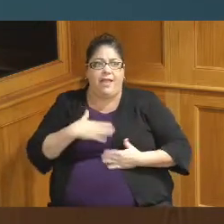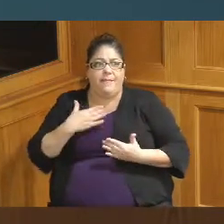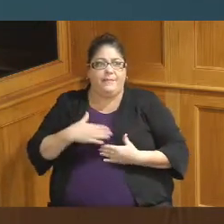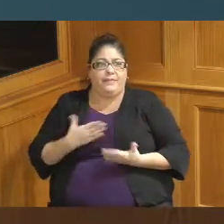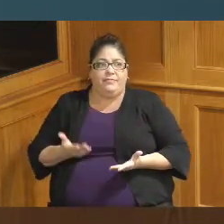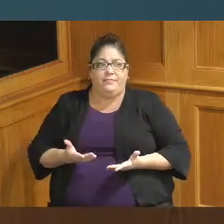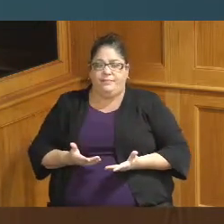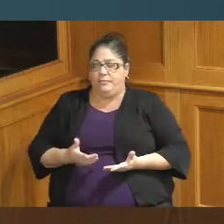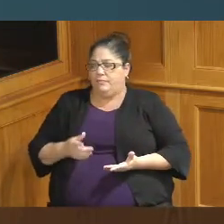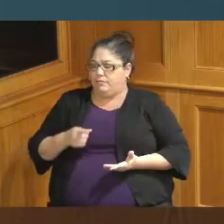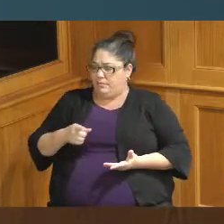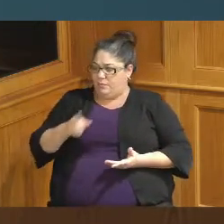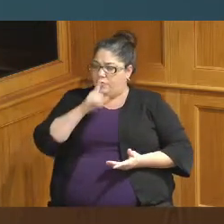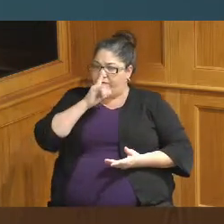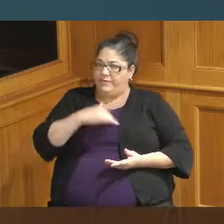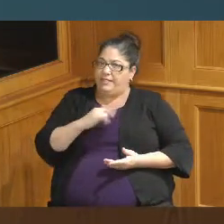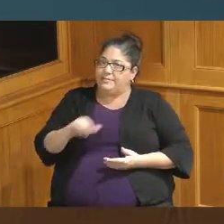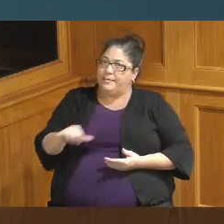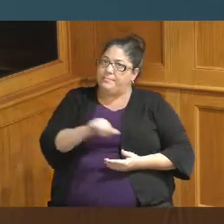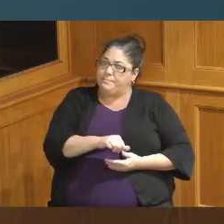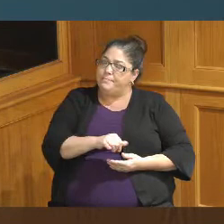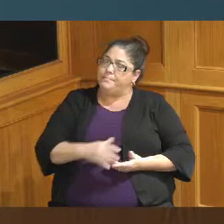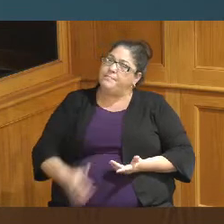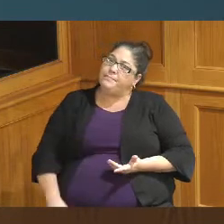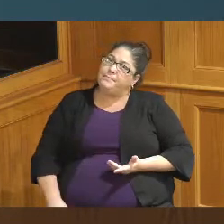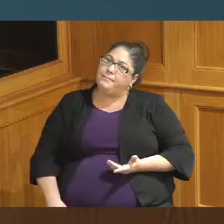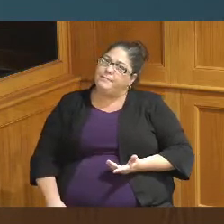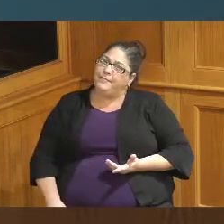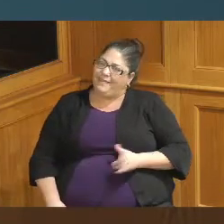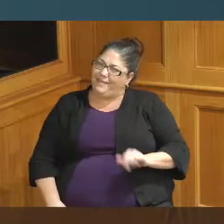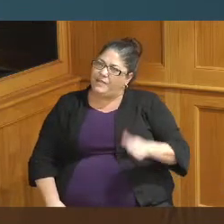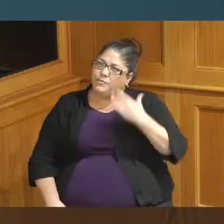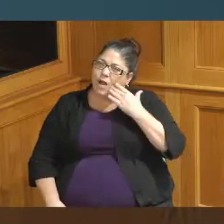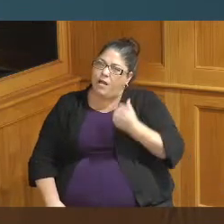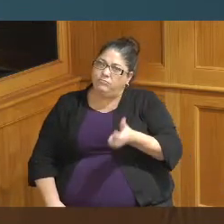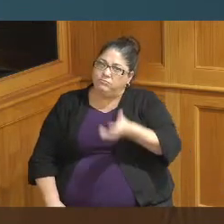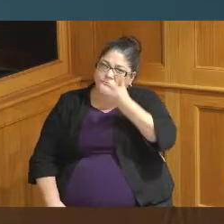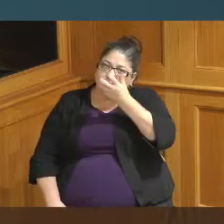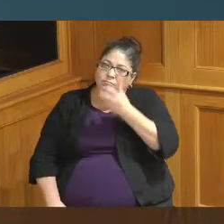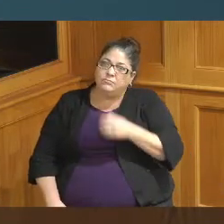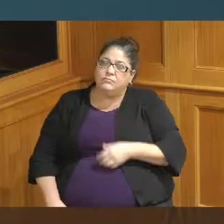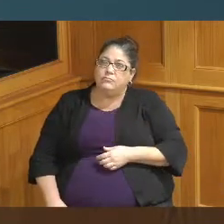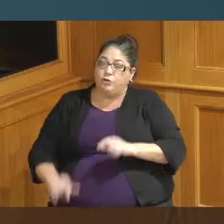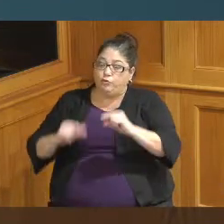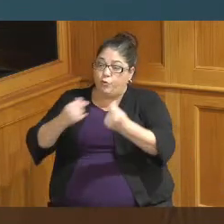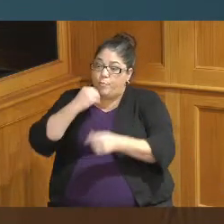to make this thing every day so that's why I get angry when the group homes ain't paid on time it's